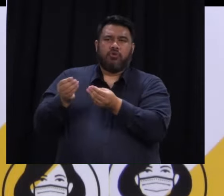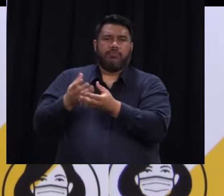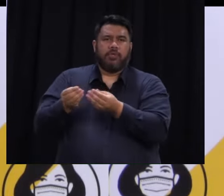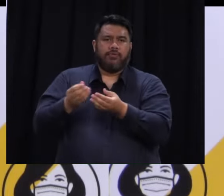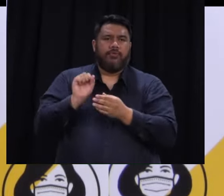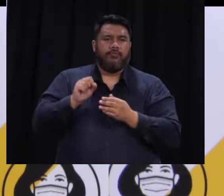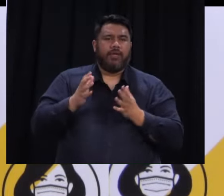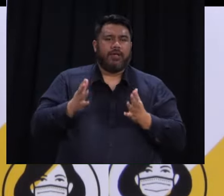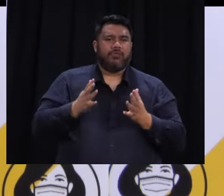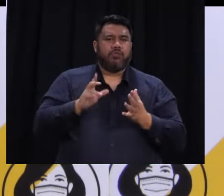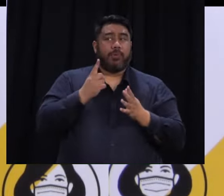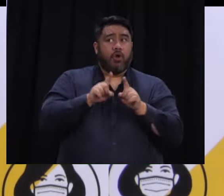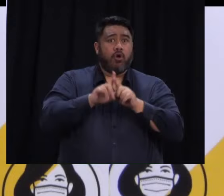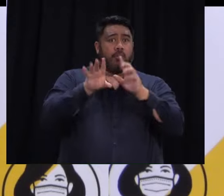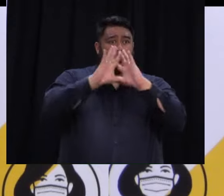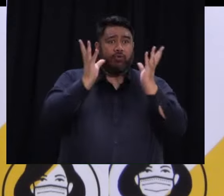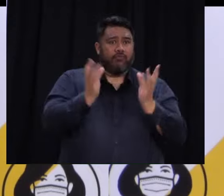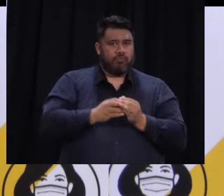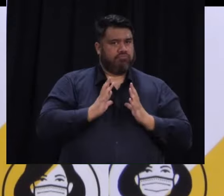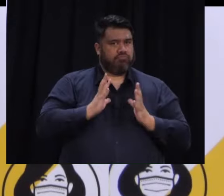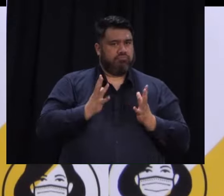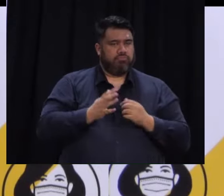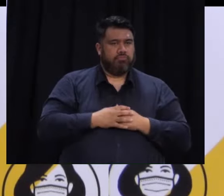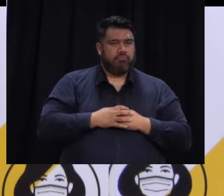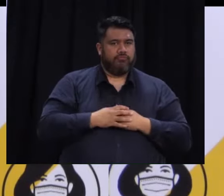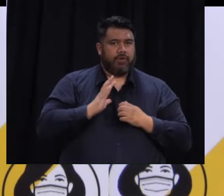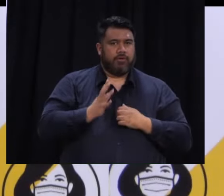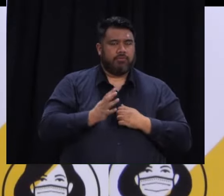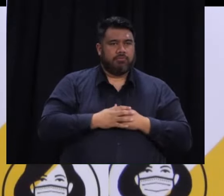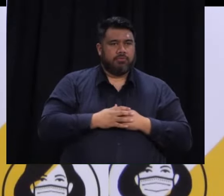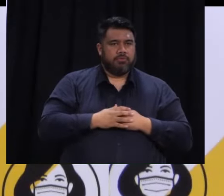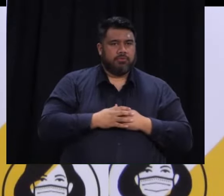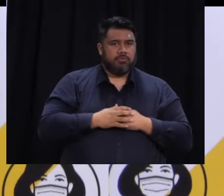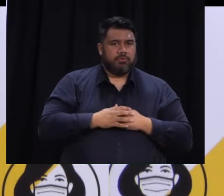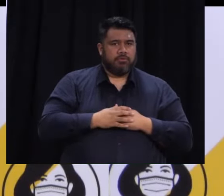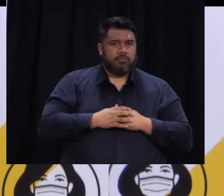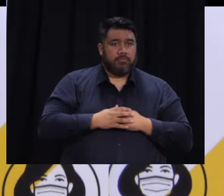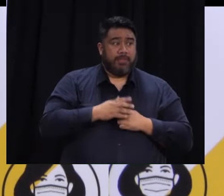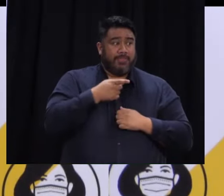people are by and large being compliant. The odd little case